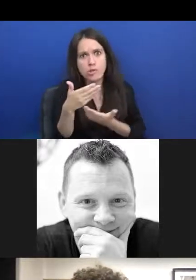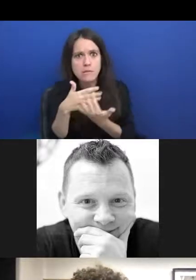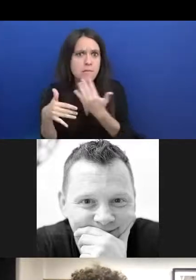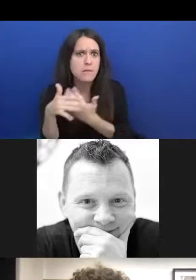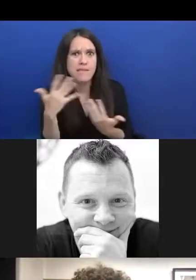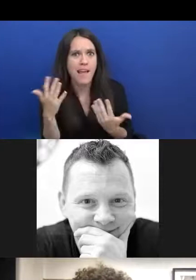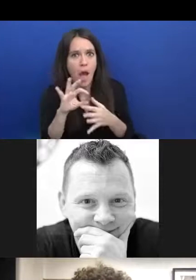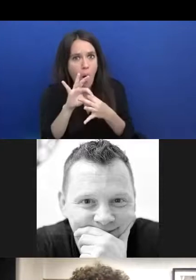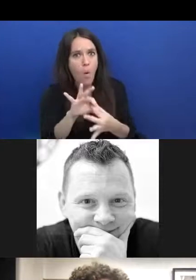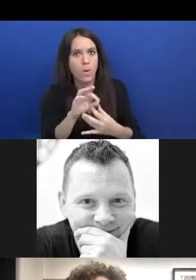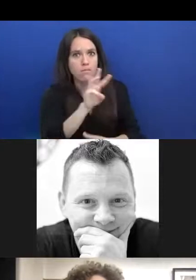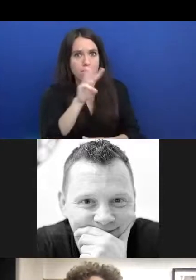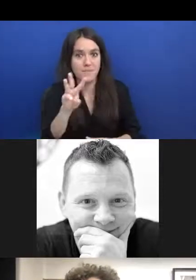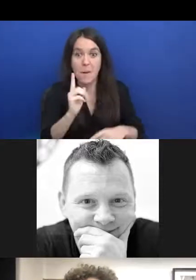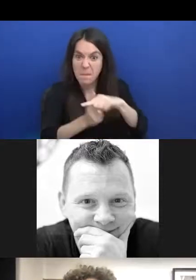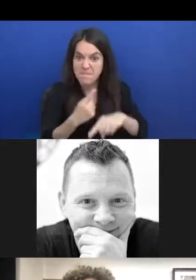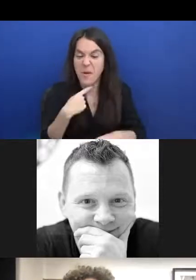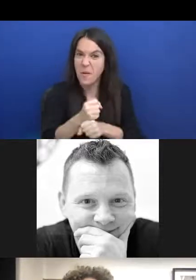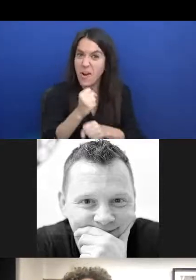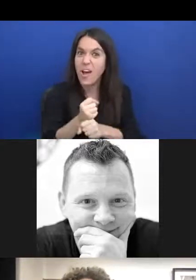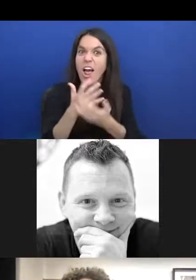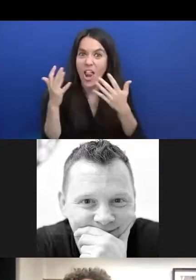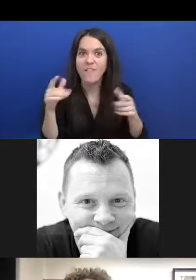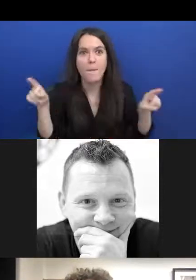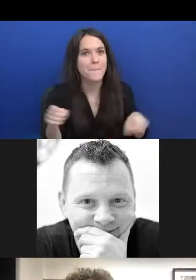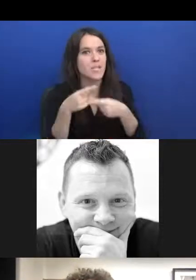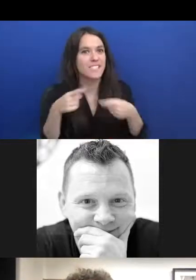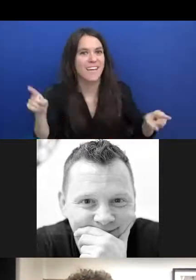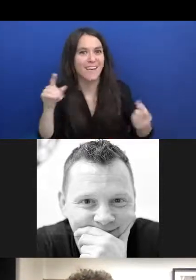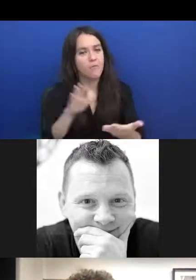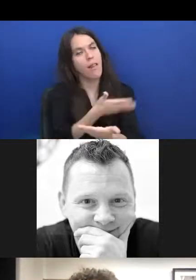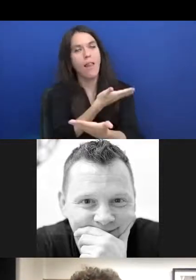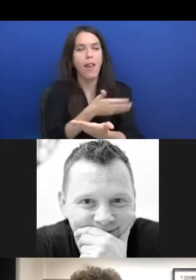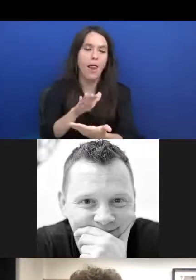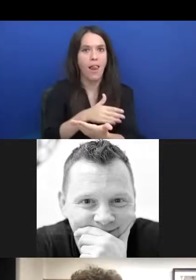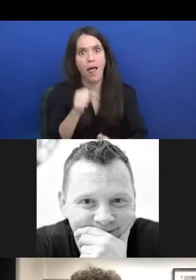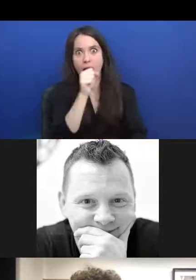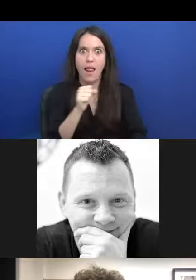with musicologists who like linguists who work in this area are connecting anthropology with music